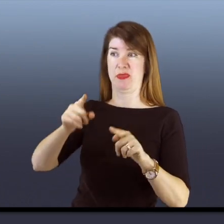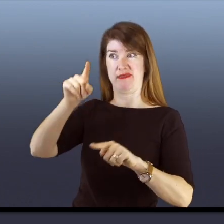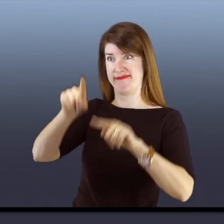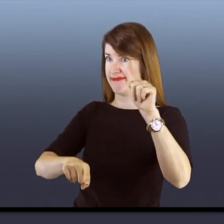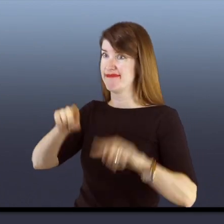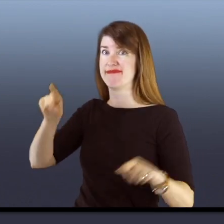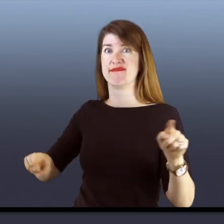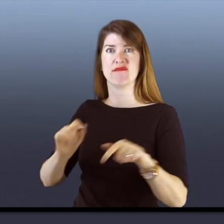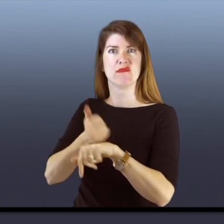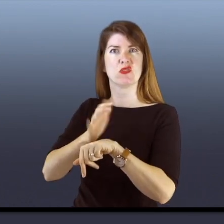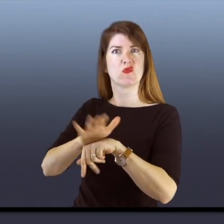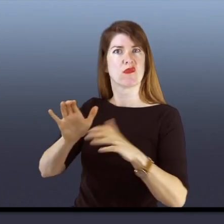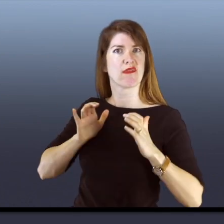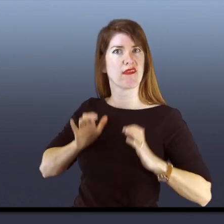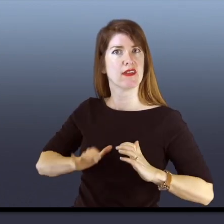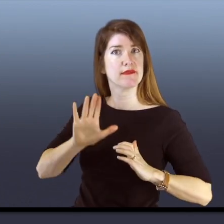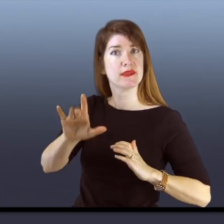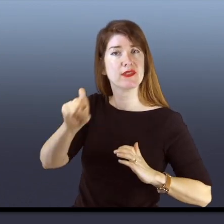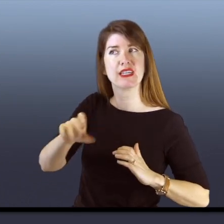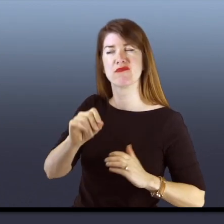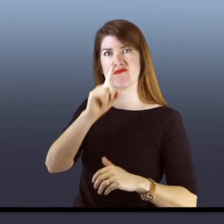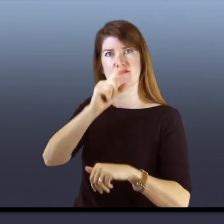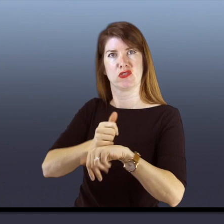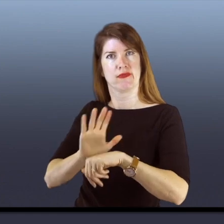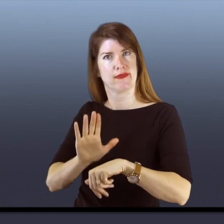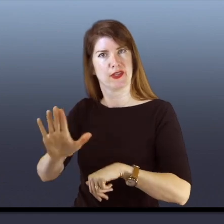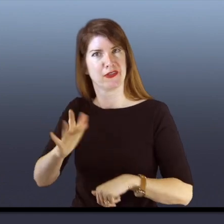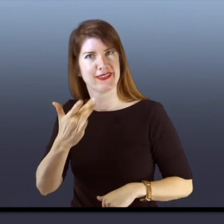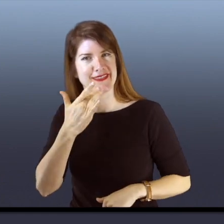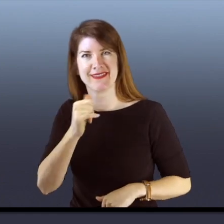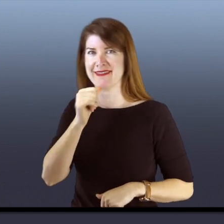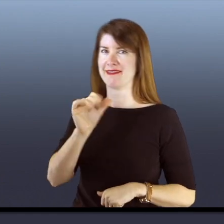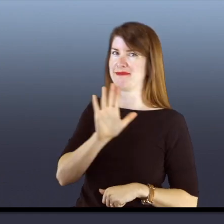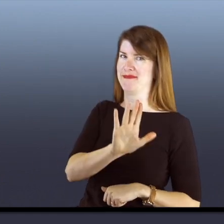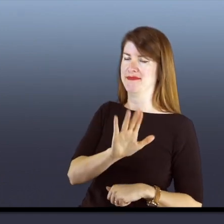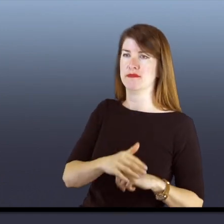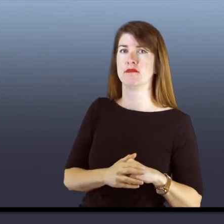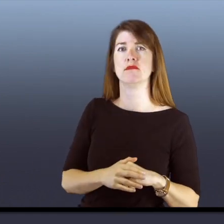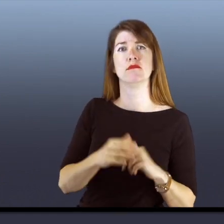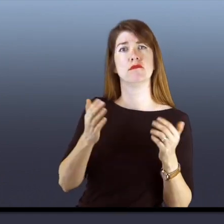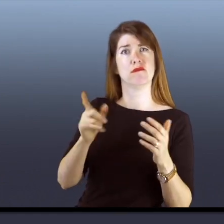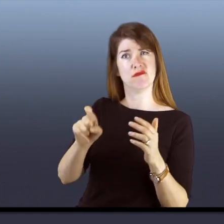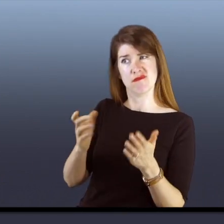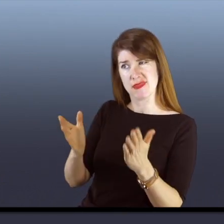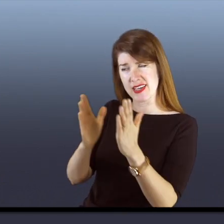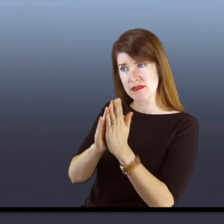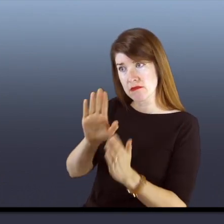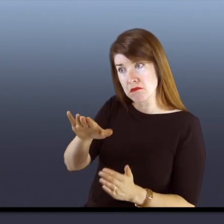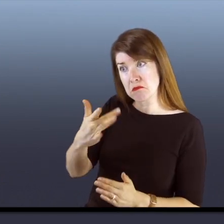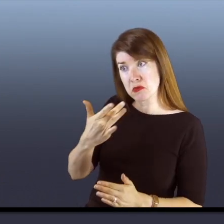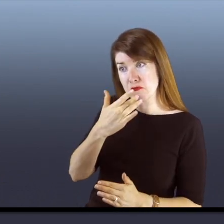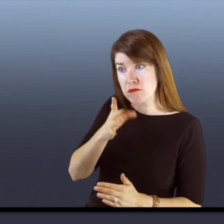You need to ask them, do they prefer just talking? Do they prefer using sign language?